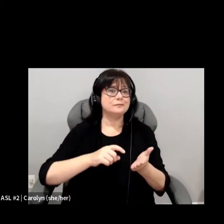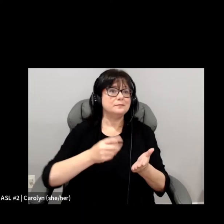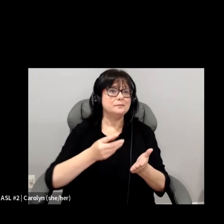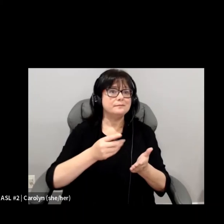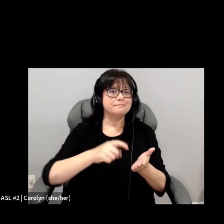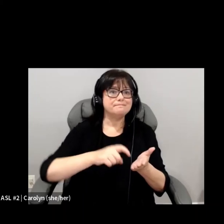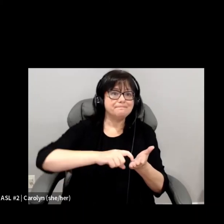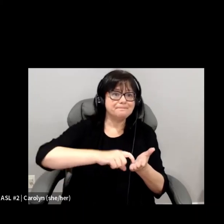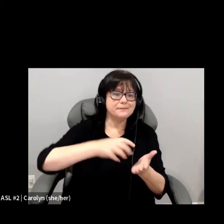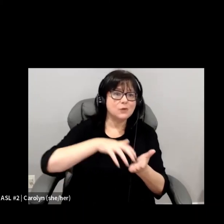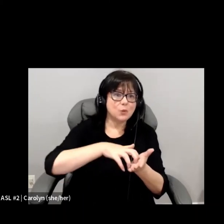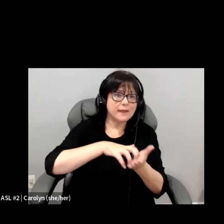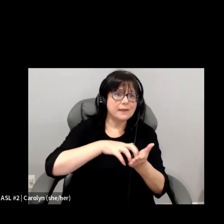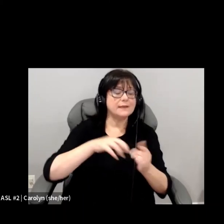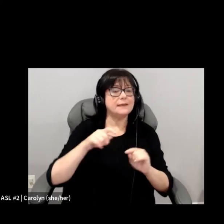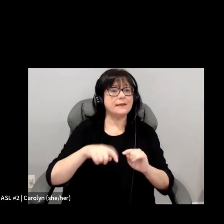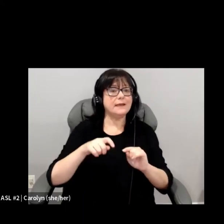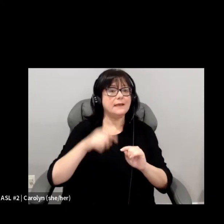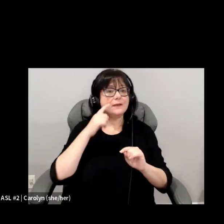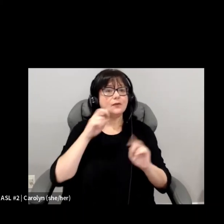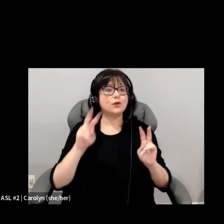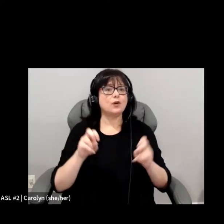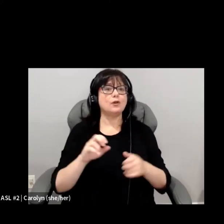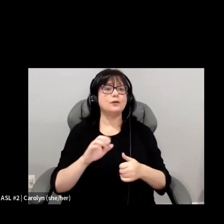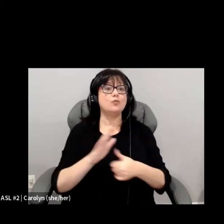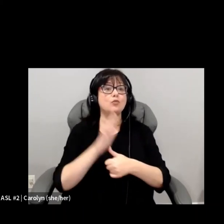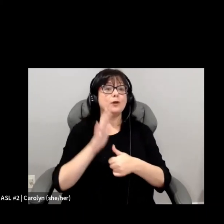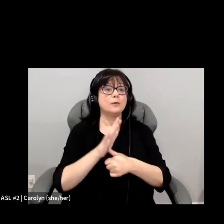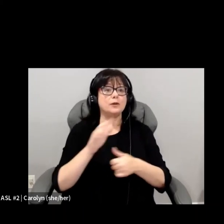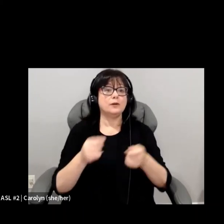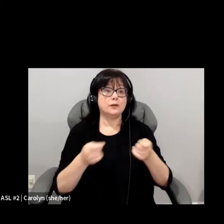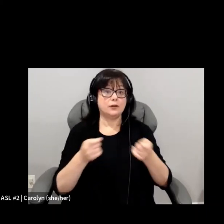THE PRIMARY INCOME SOURCE FOR ARCH IS LEGAL AID ONTARIO.